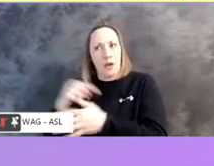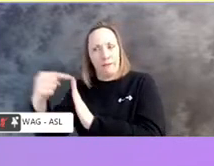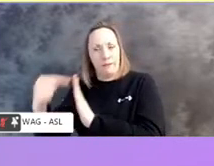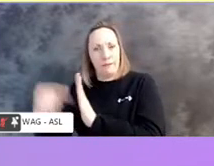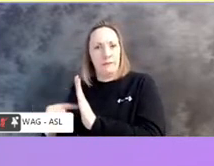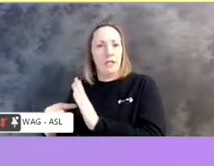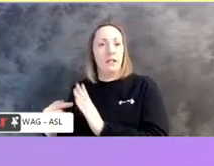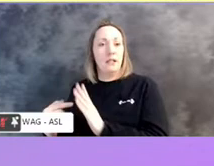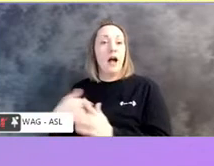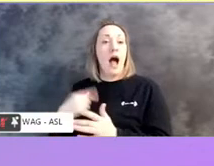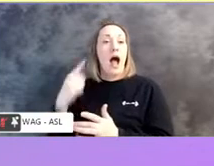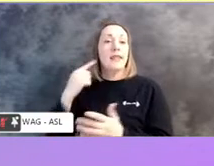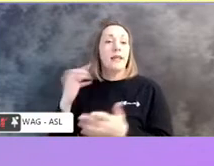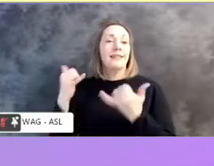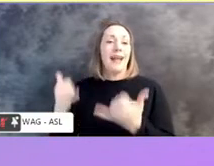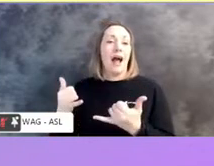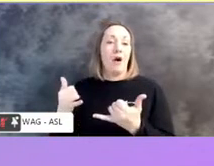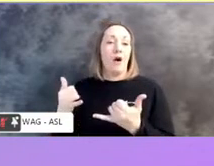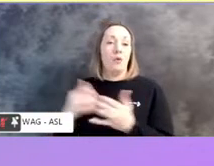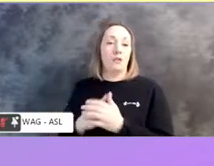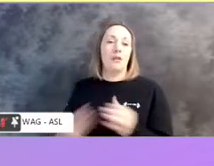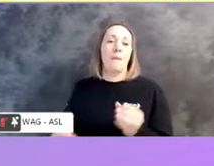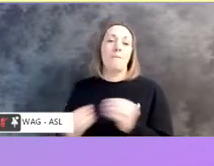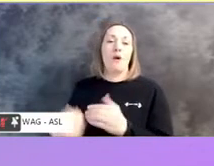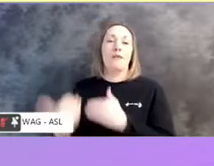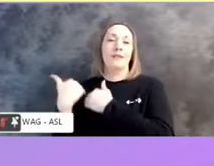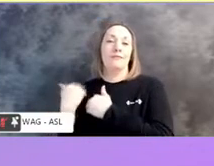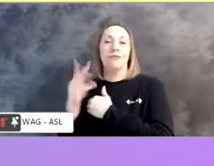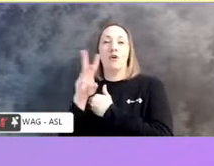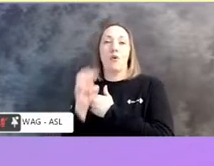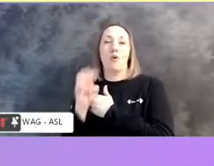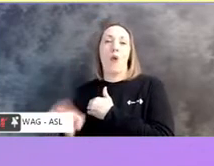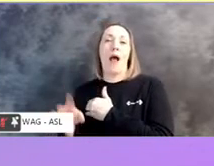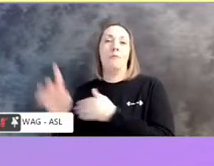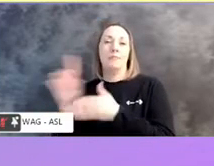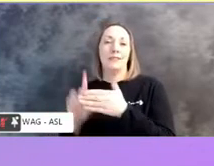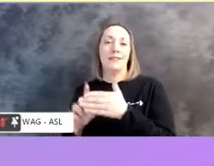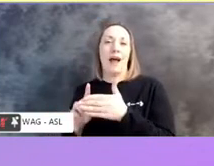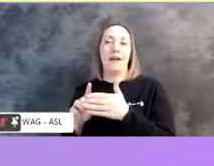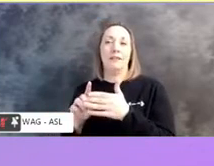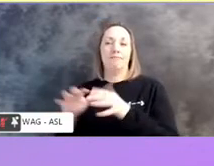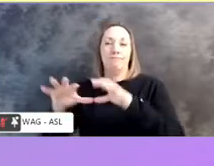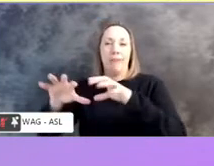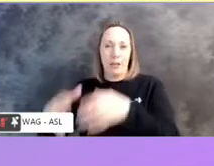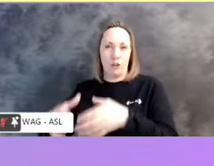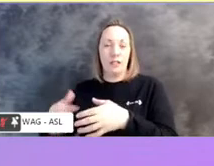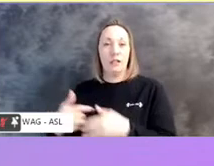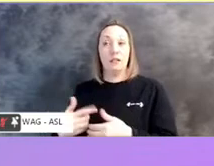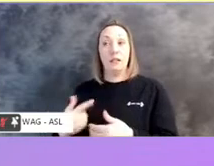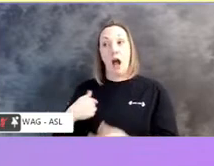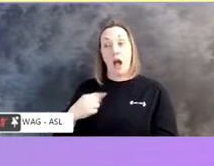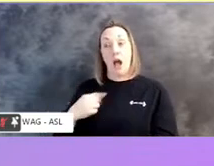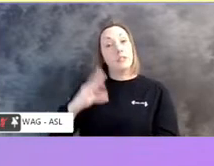The impact on that is there's been a significant increase and the bodies in Ireland. I